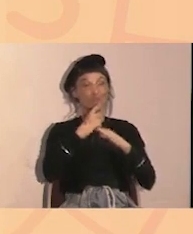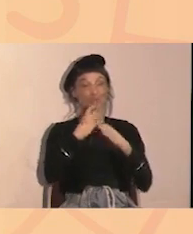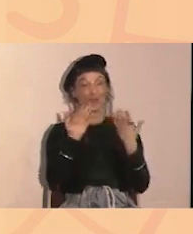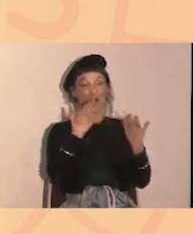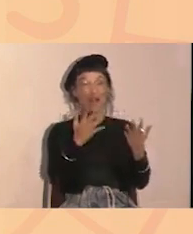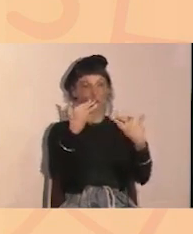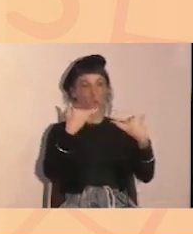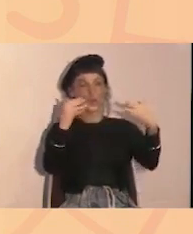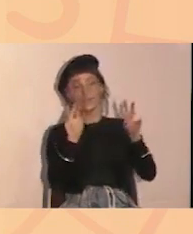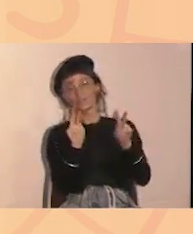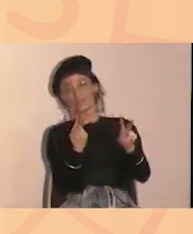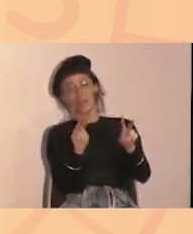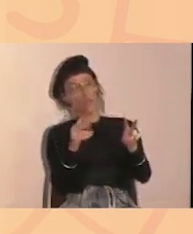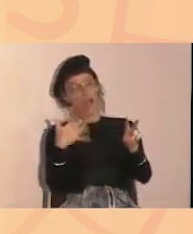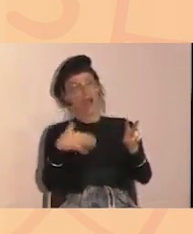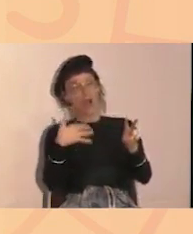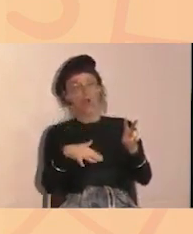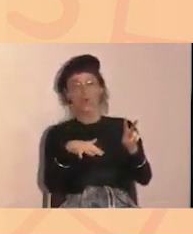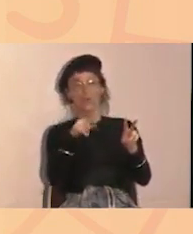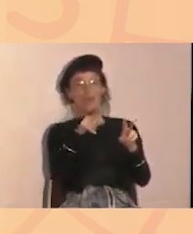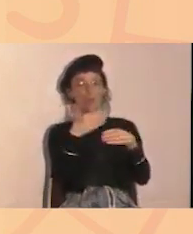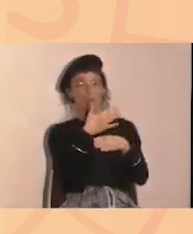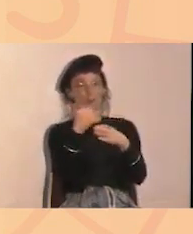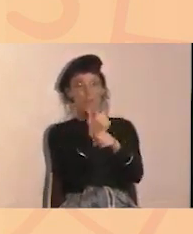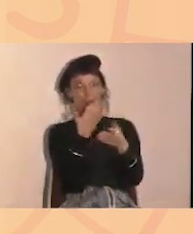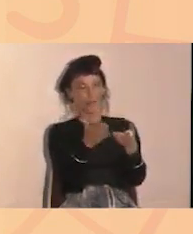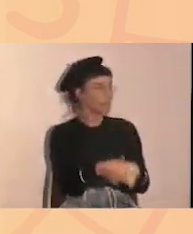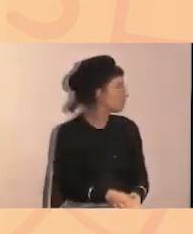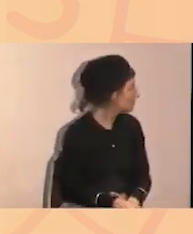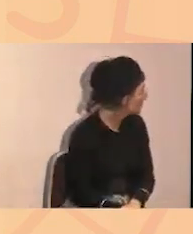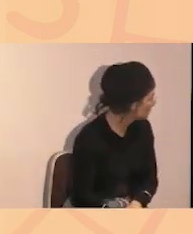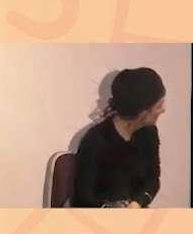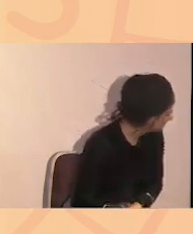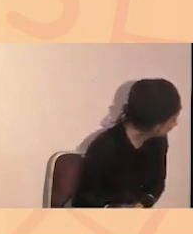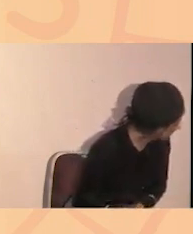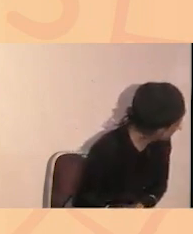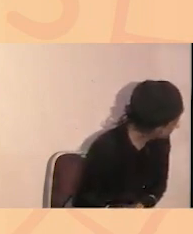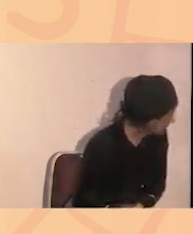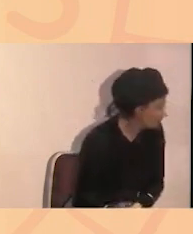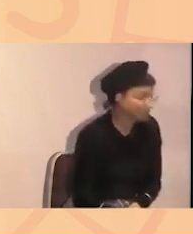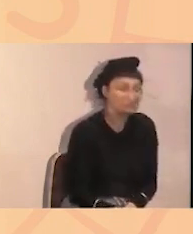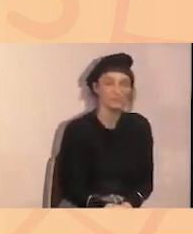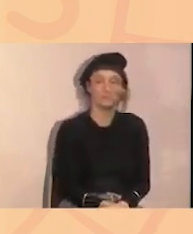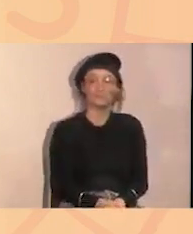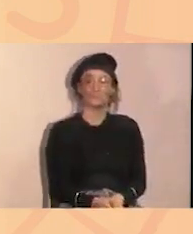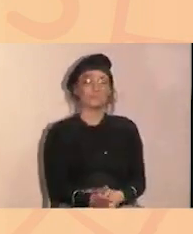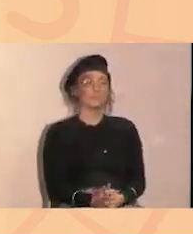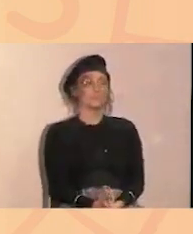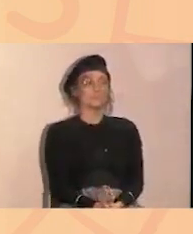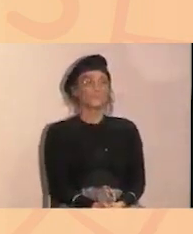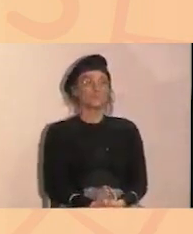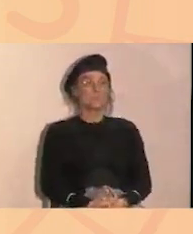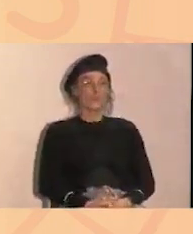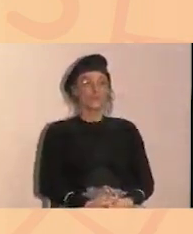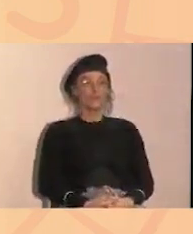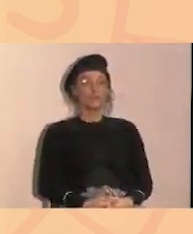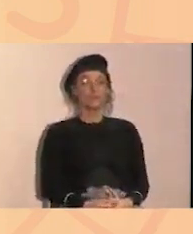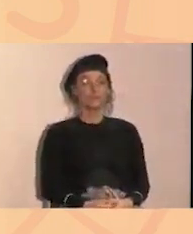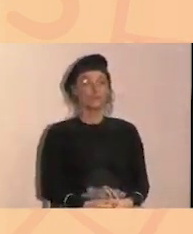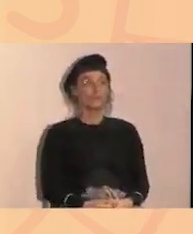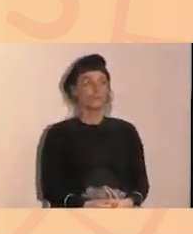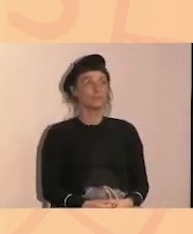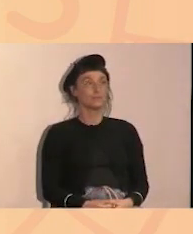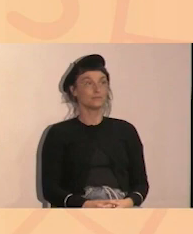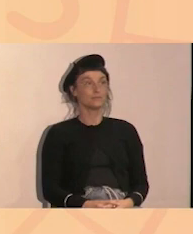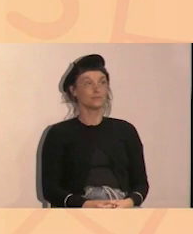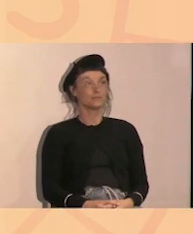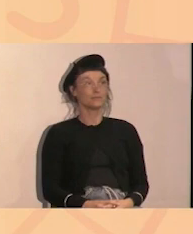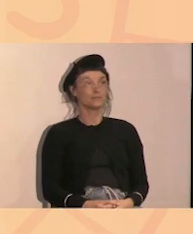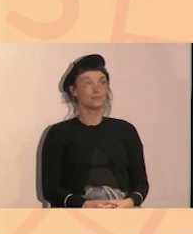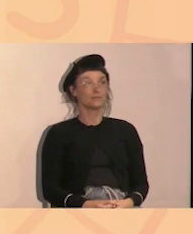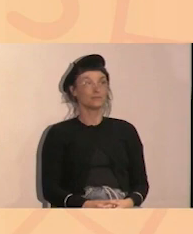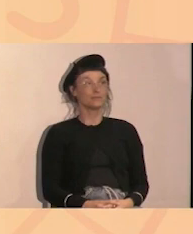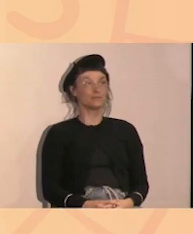Of where these works are made and where they come from.